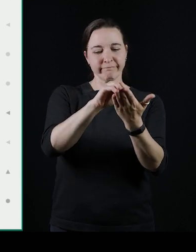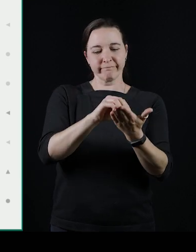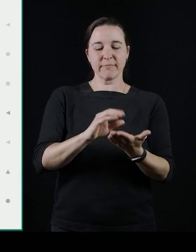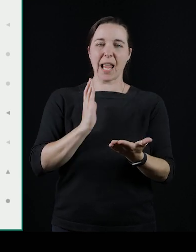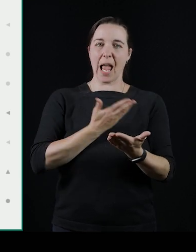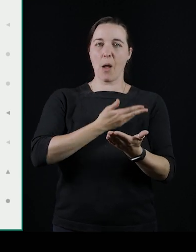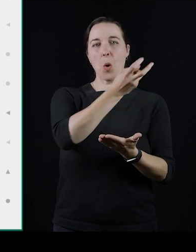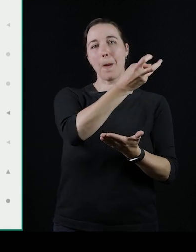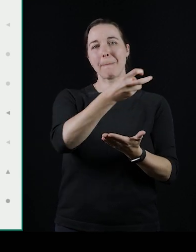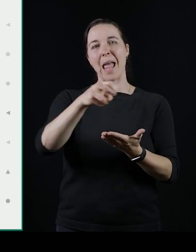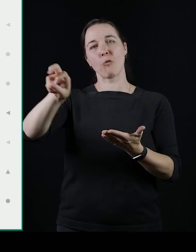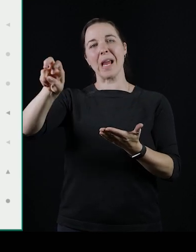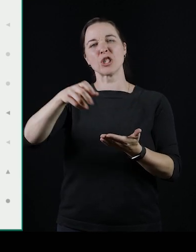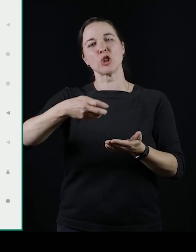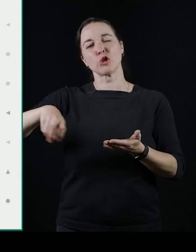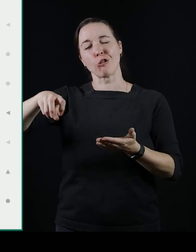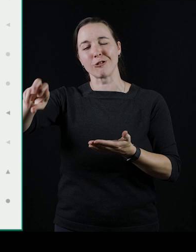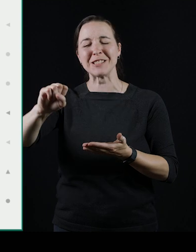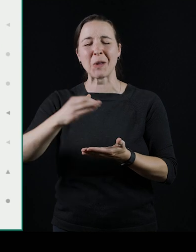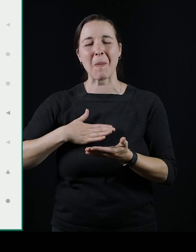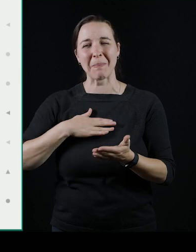So please be sure to check them out as well.